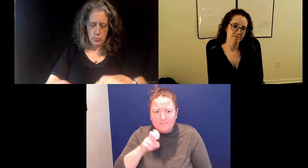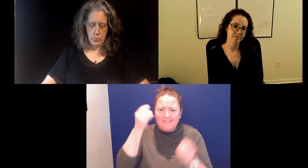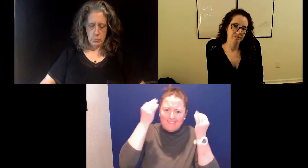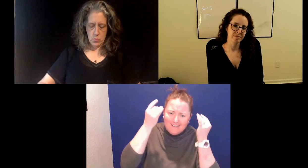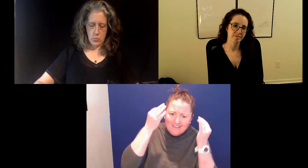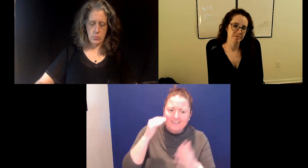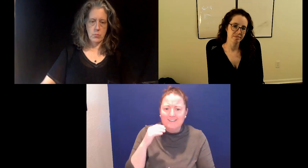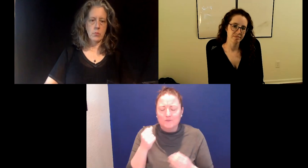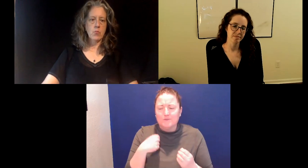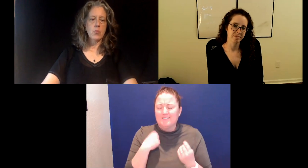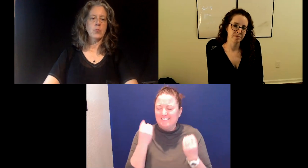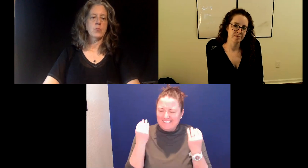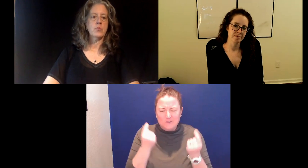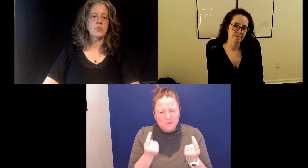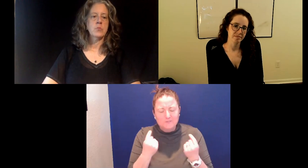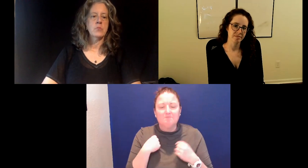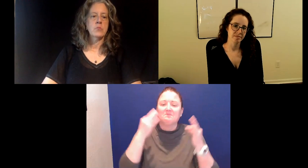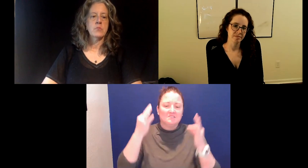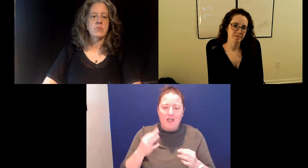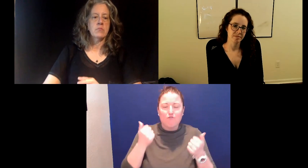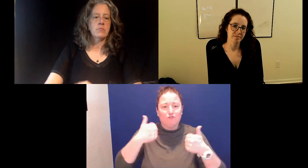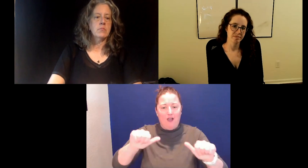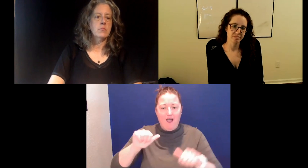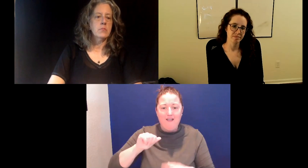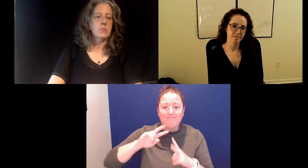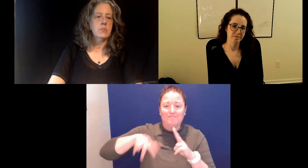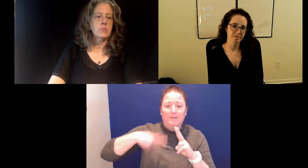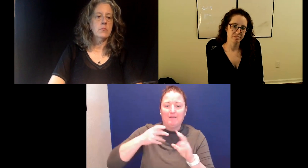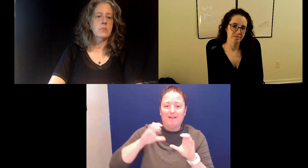far as being skilled with writing notes and making helping them think about what to do and thinking